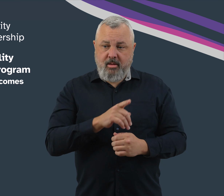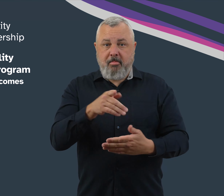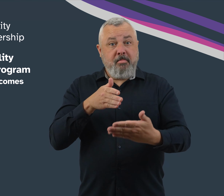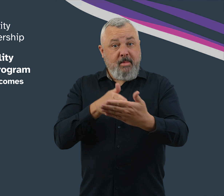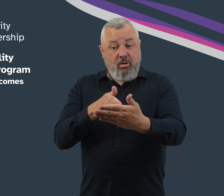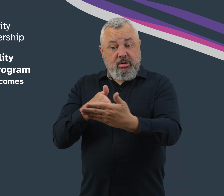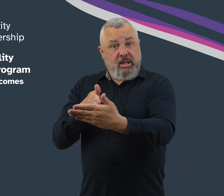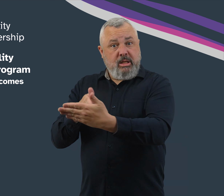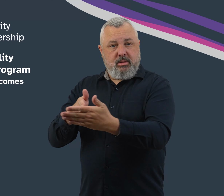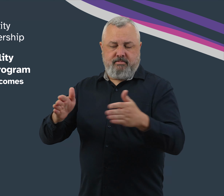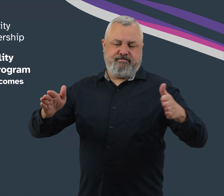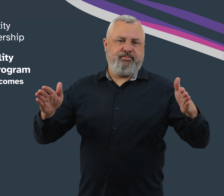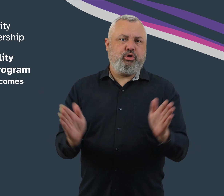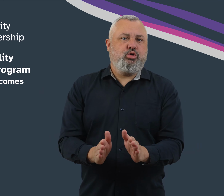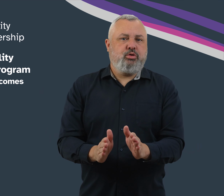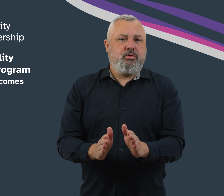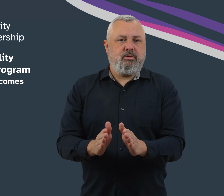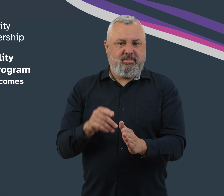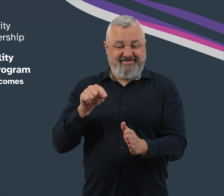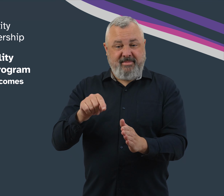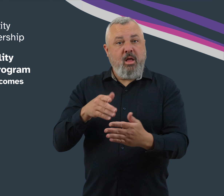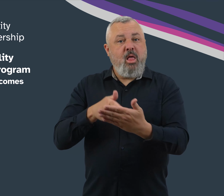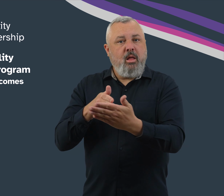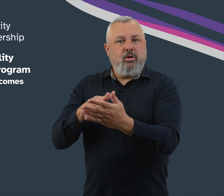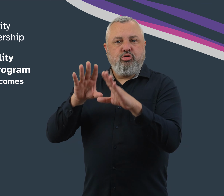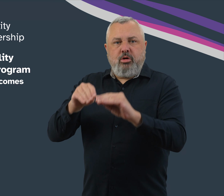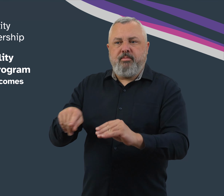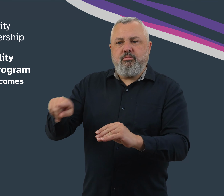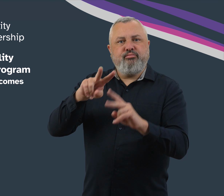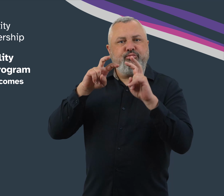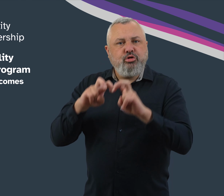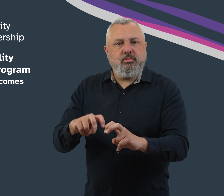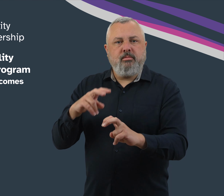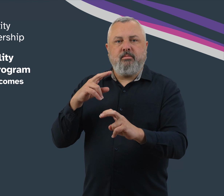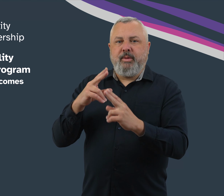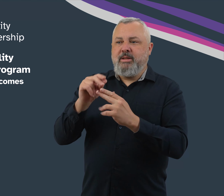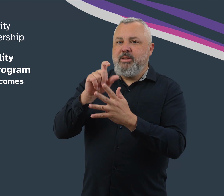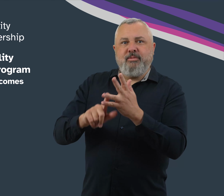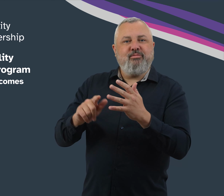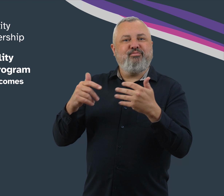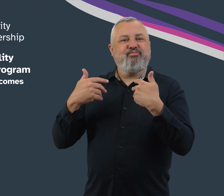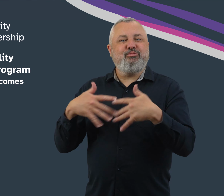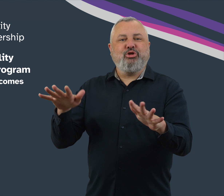reduce barriers that can prevent researchers with disability from